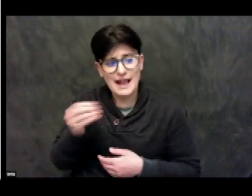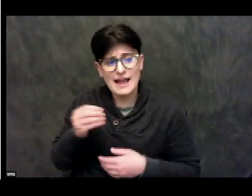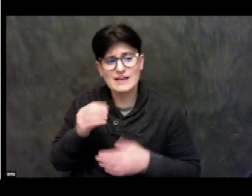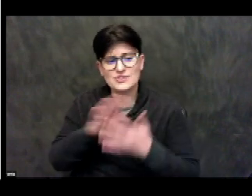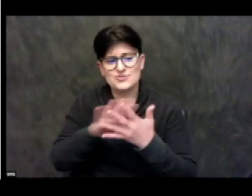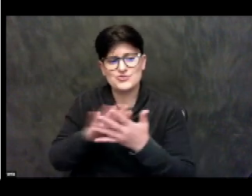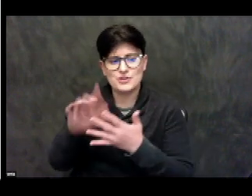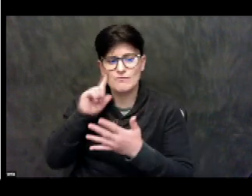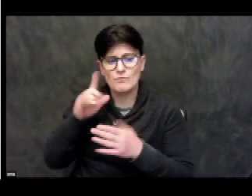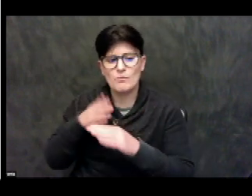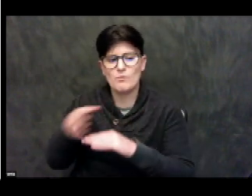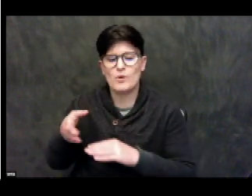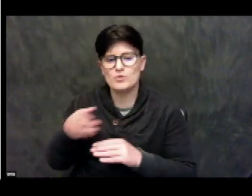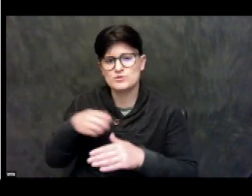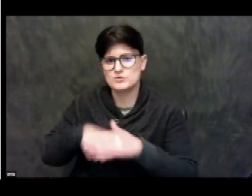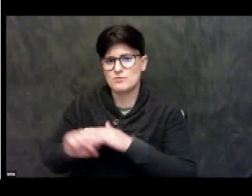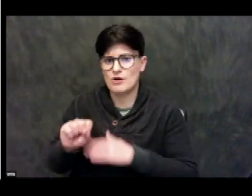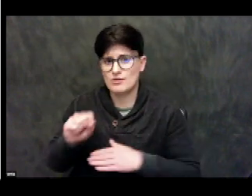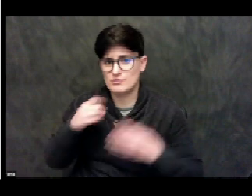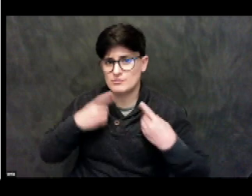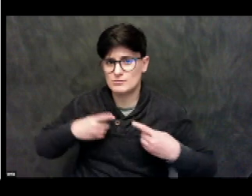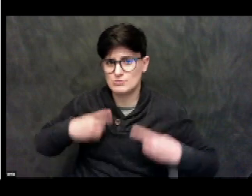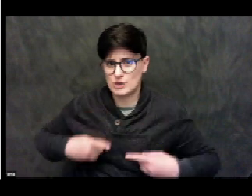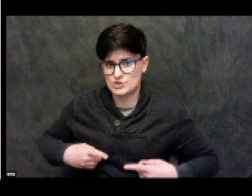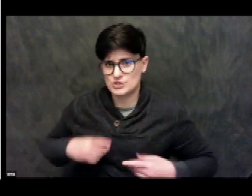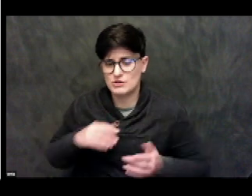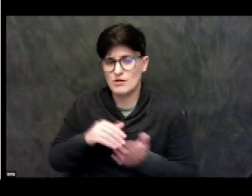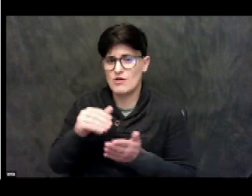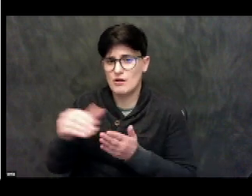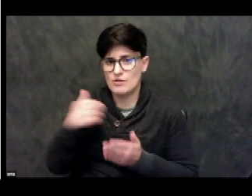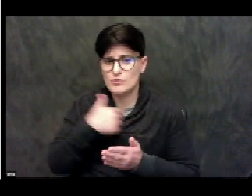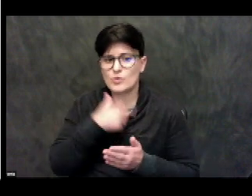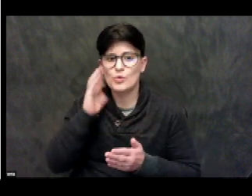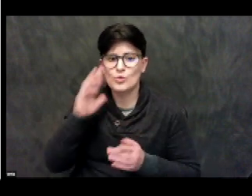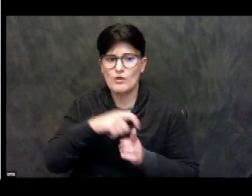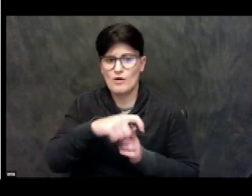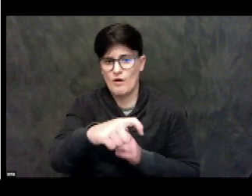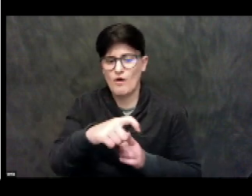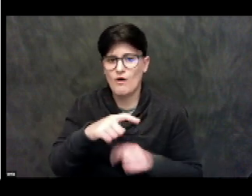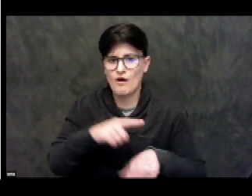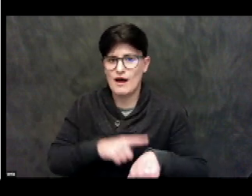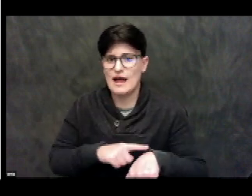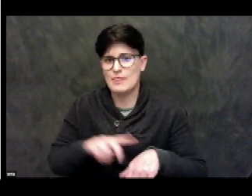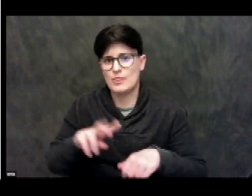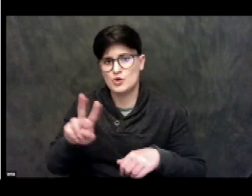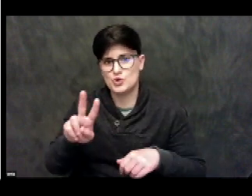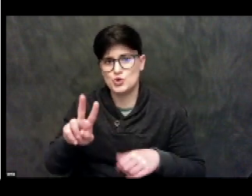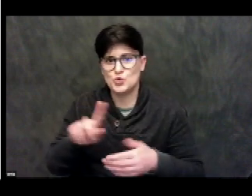Often we make a phone call at the two week mark because there's an increased risk. Lauren, I'd love to hear.